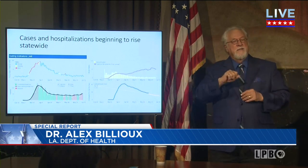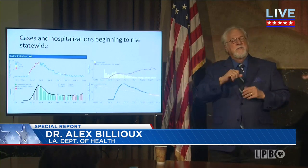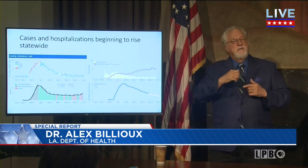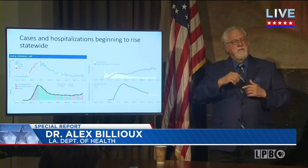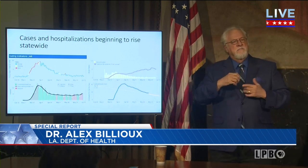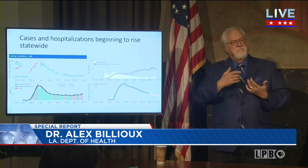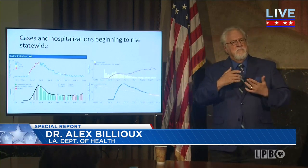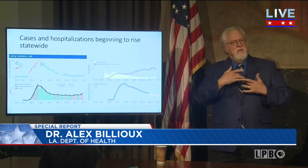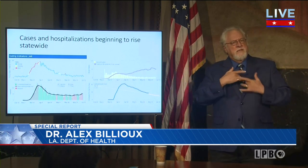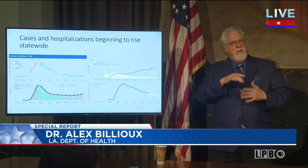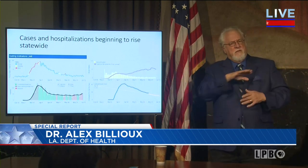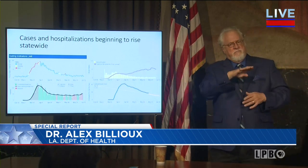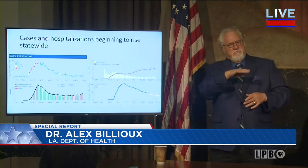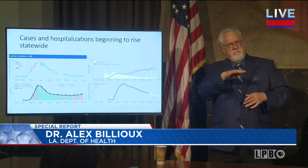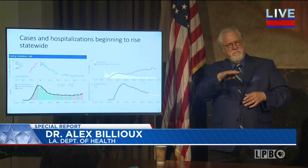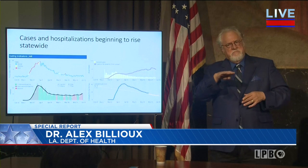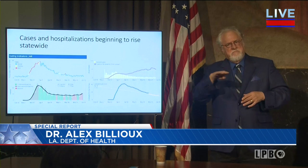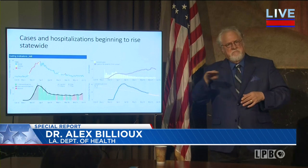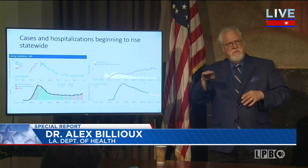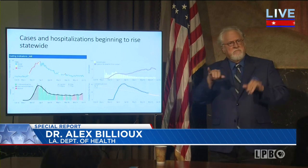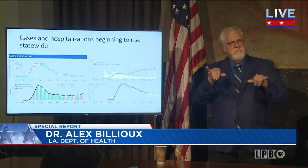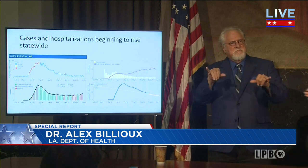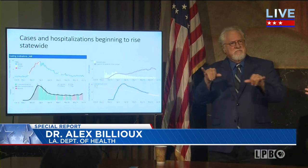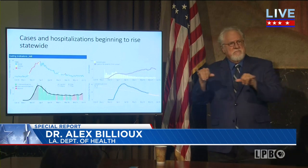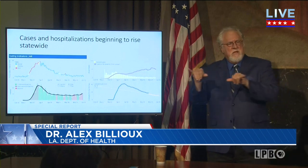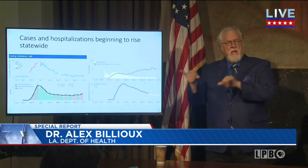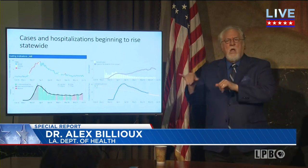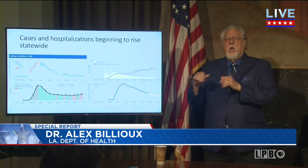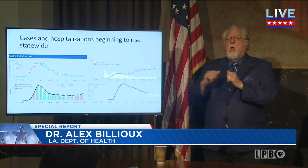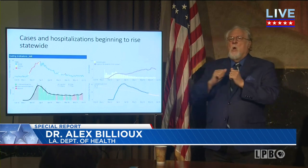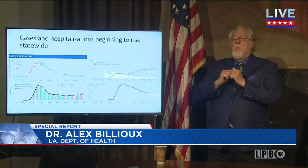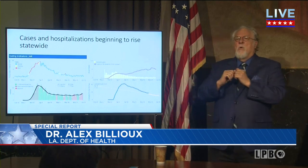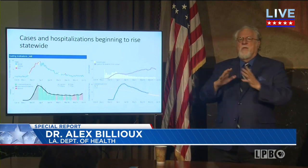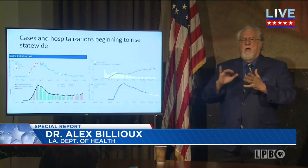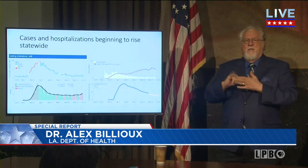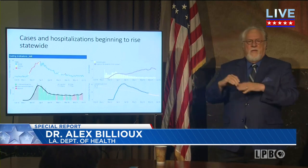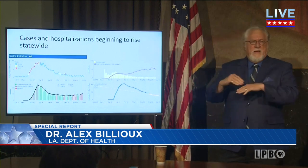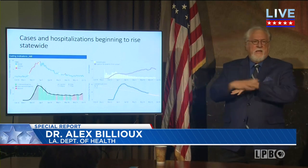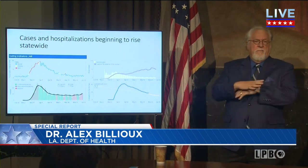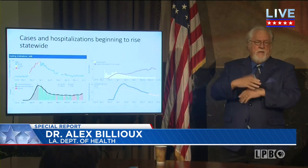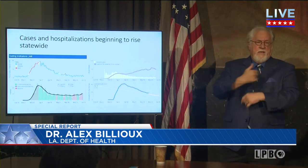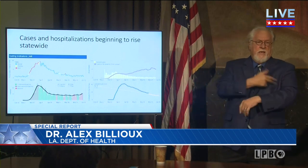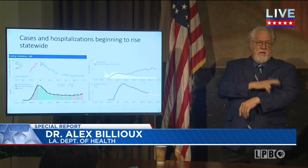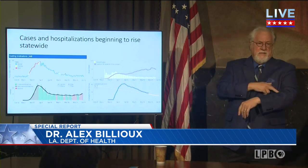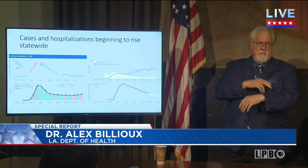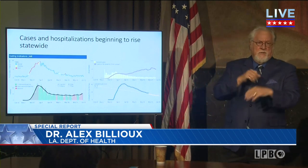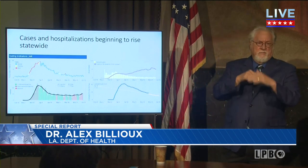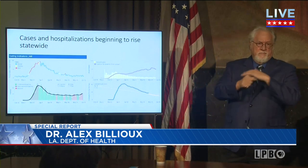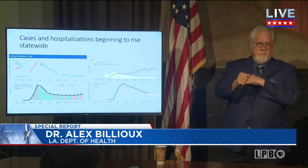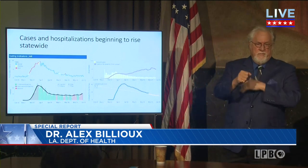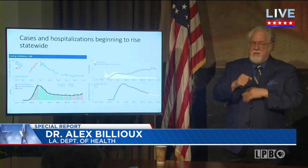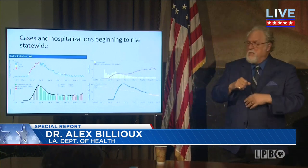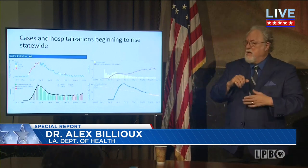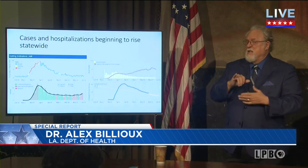THINK ABOUT THOSE GRAPHS TOGETHER AS YOU'RE SEEING THAT PURPLE LINE INCREASE OVERALL CASES WERE STAYING RELATIVELY